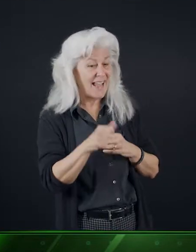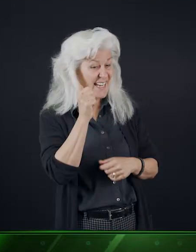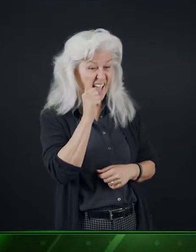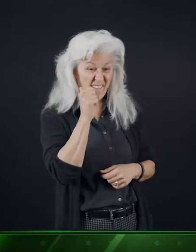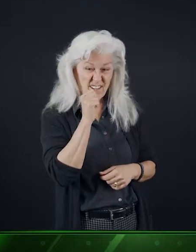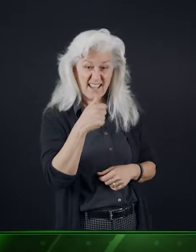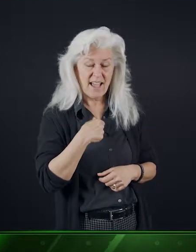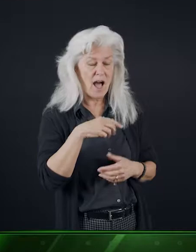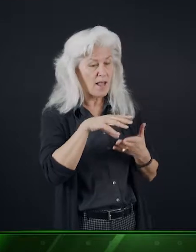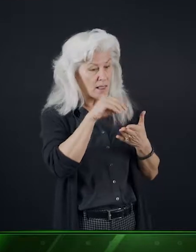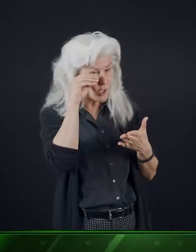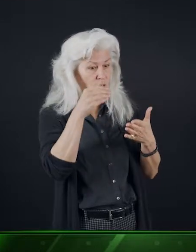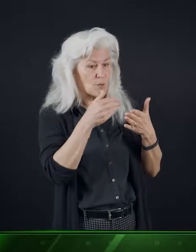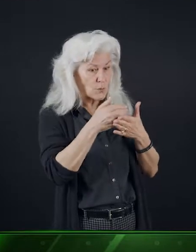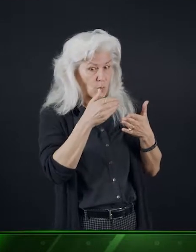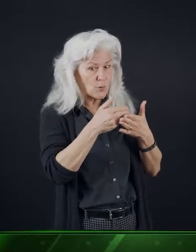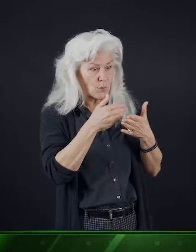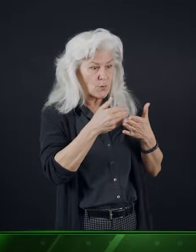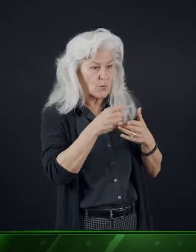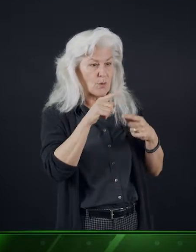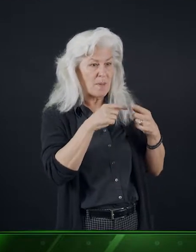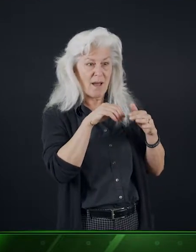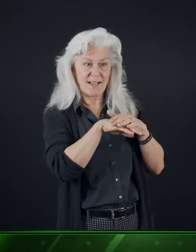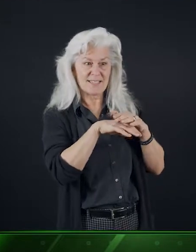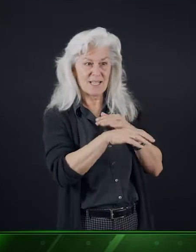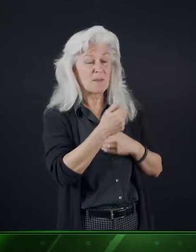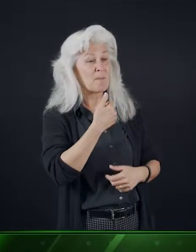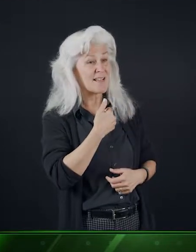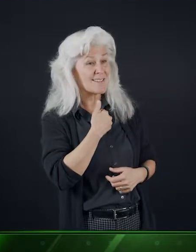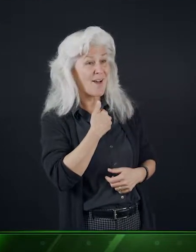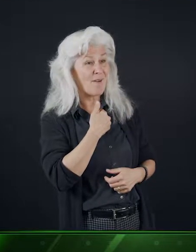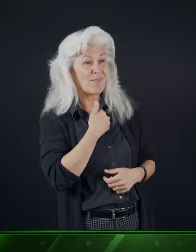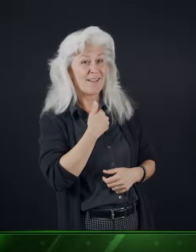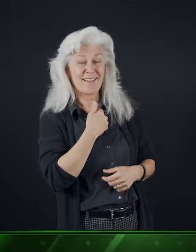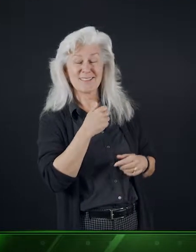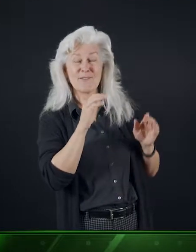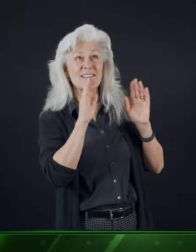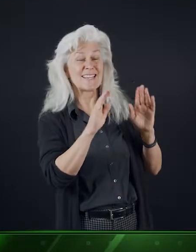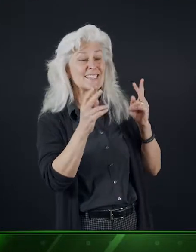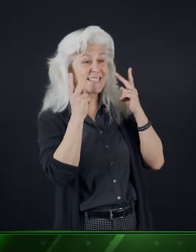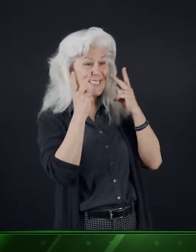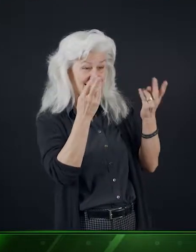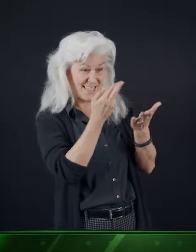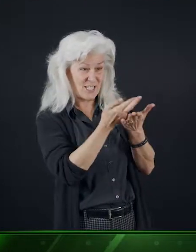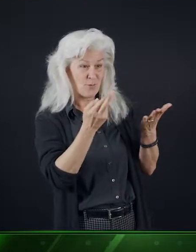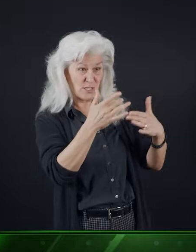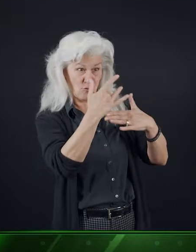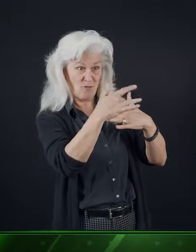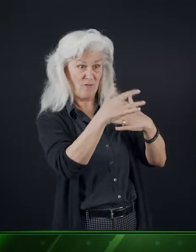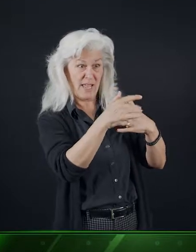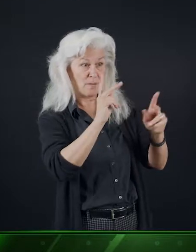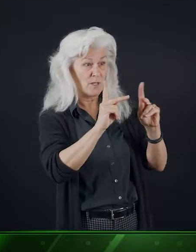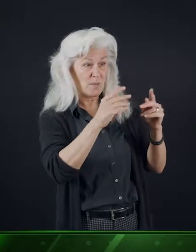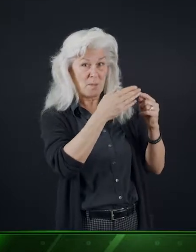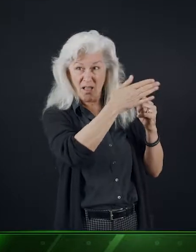something new about games accessibility myself. It is great to see these resources being made available to people all across the industry.